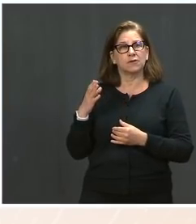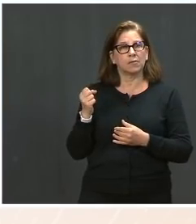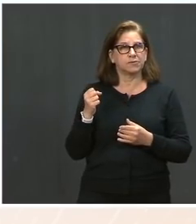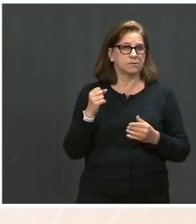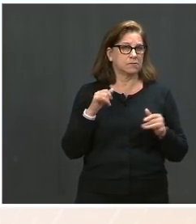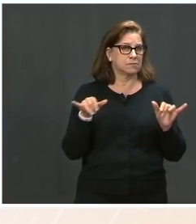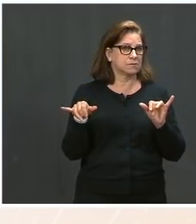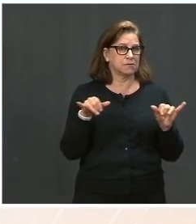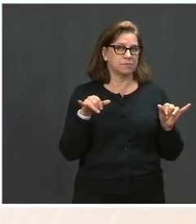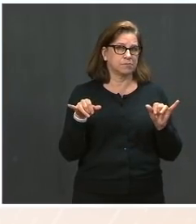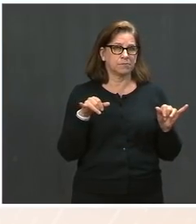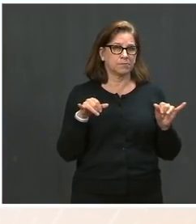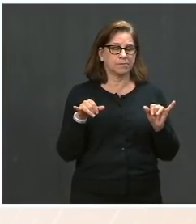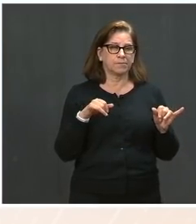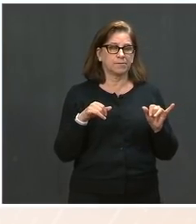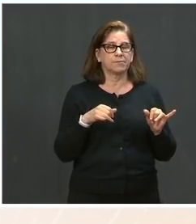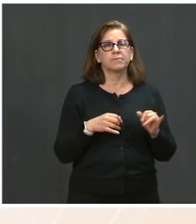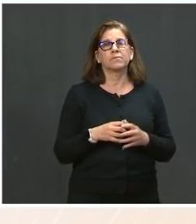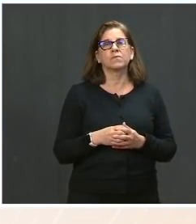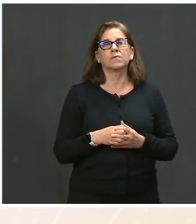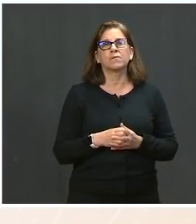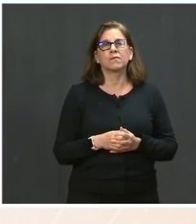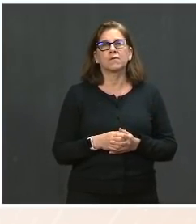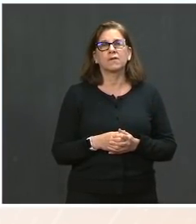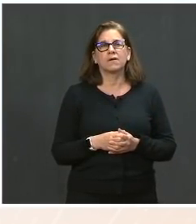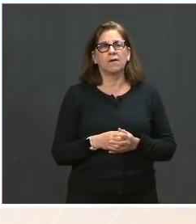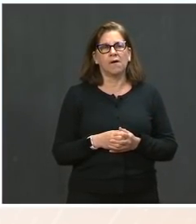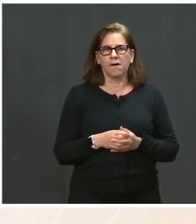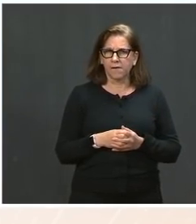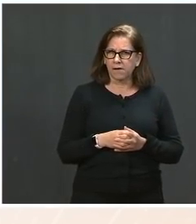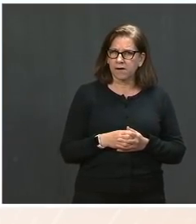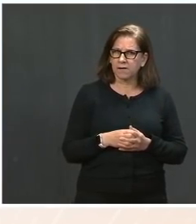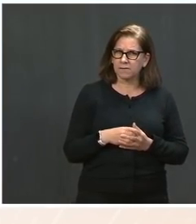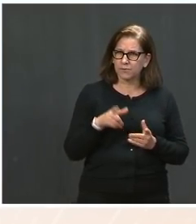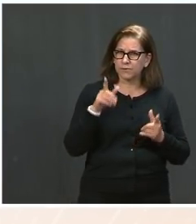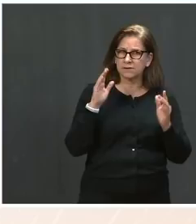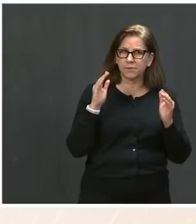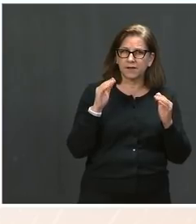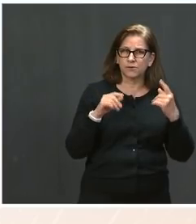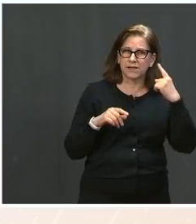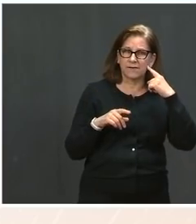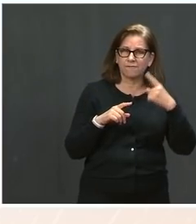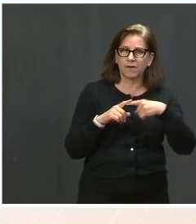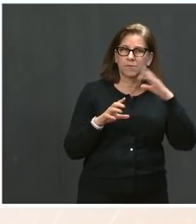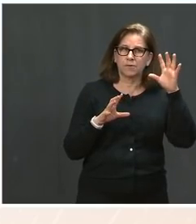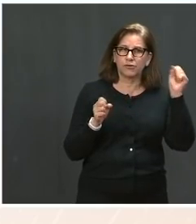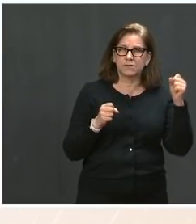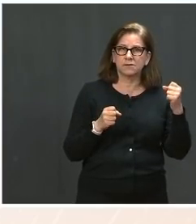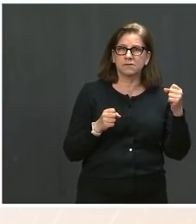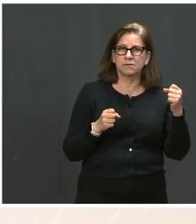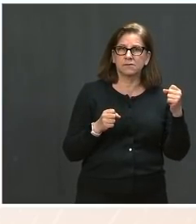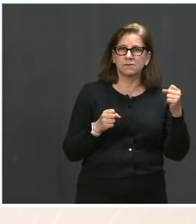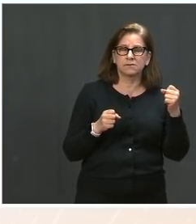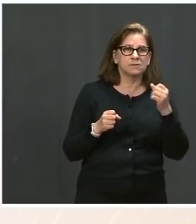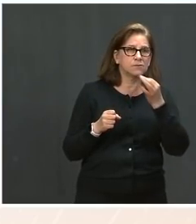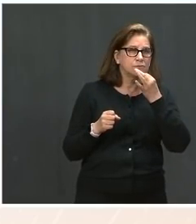On Afghanistan, should we expect to hear from the President before May 1 about what he will do with American troops still there?